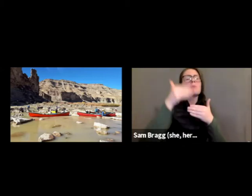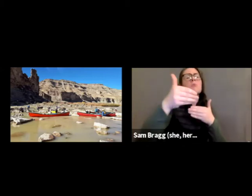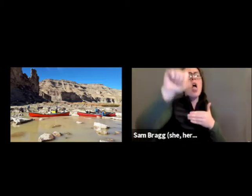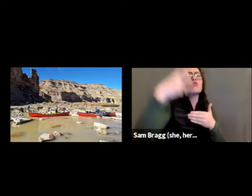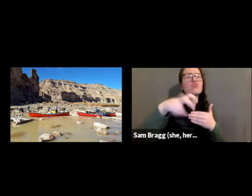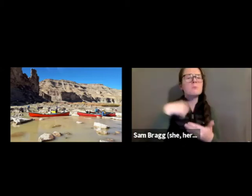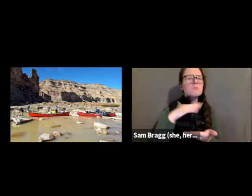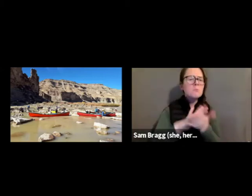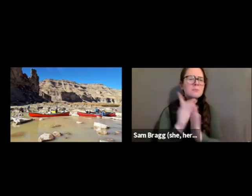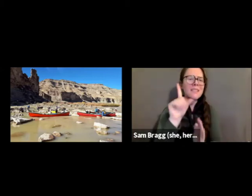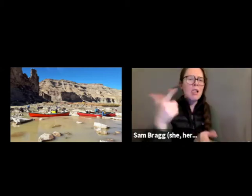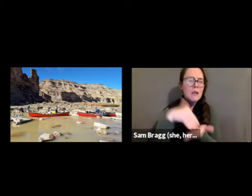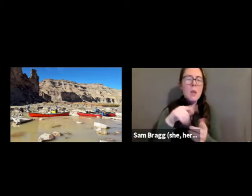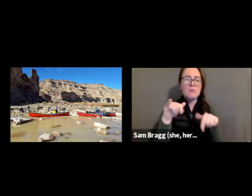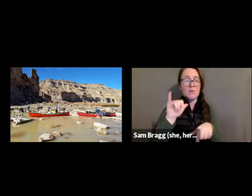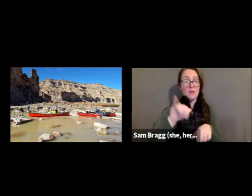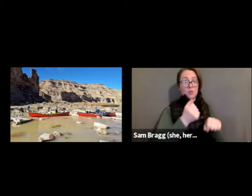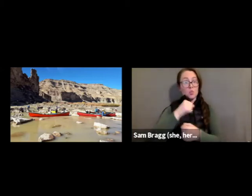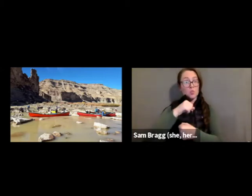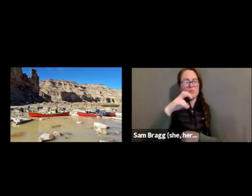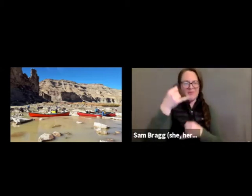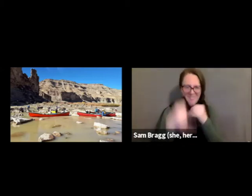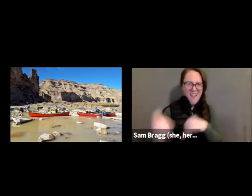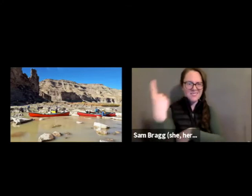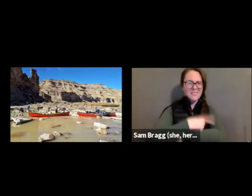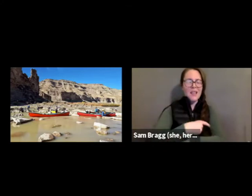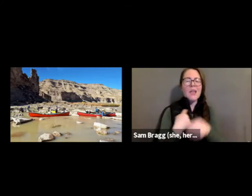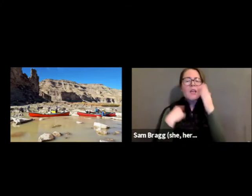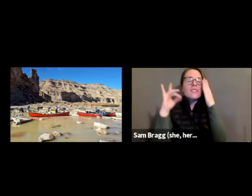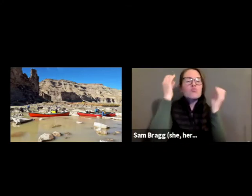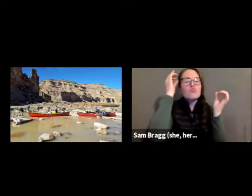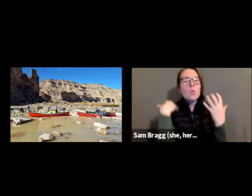and that was the last day for that trip that I could just have that role for the canoeing